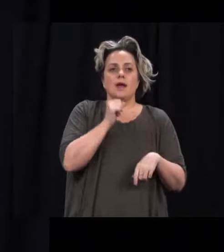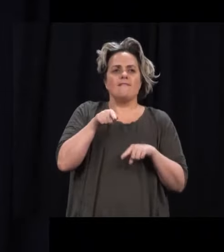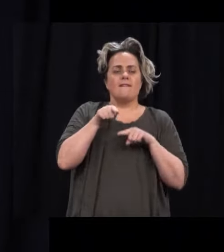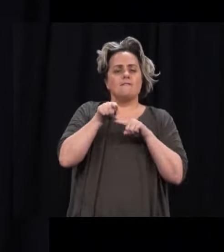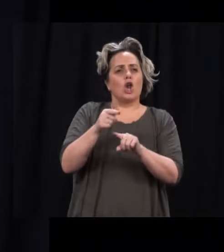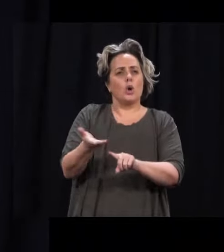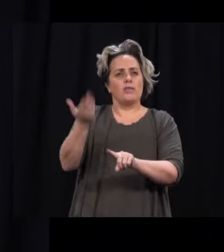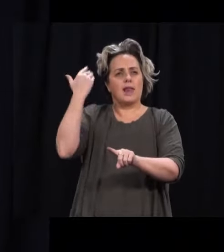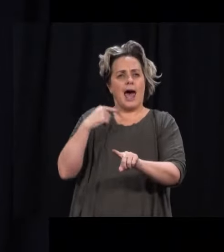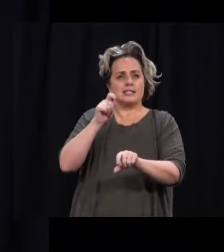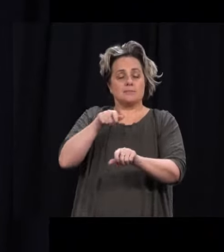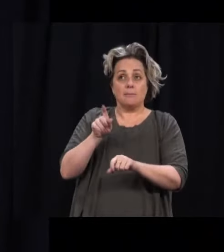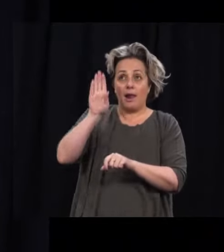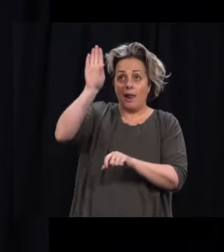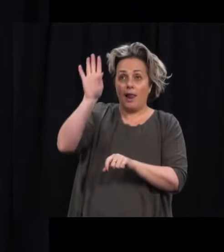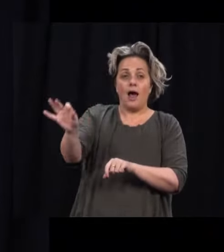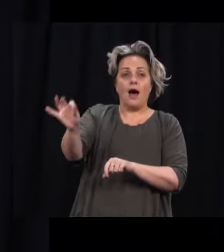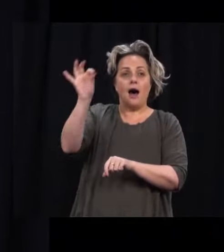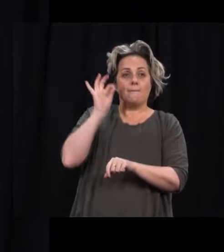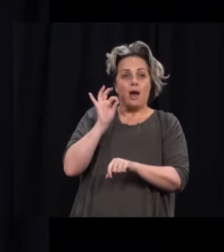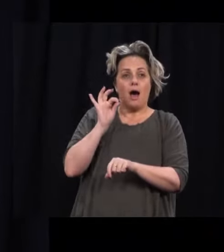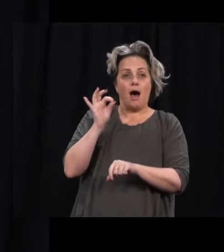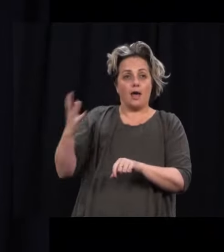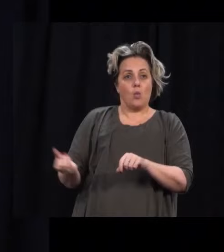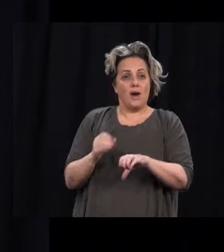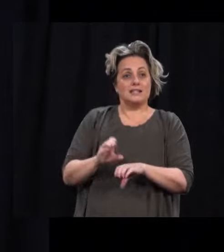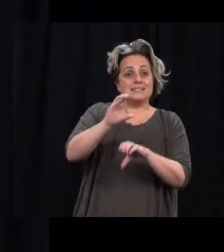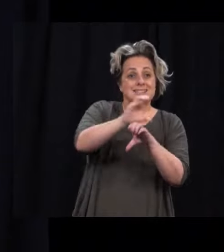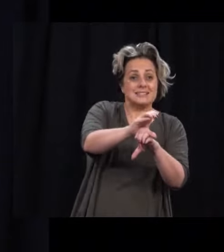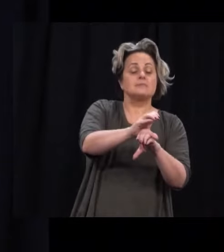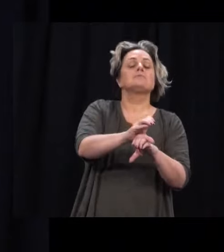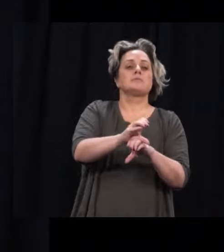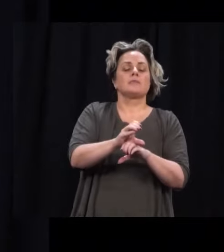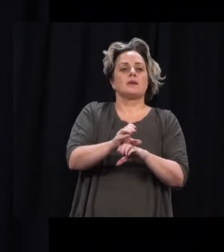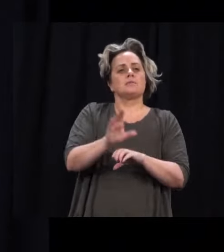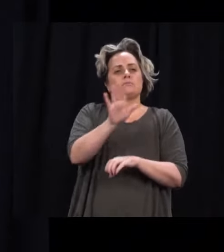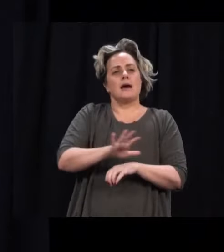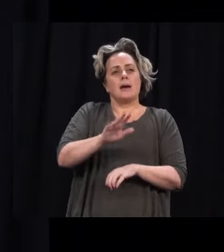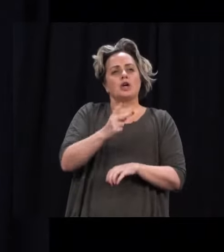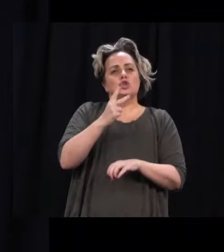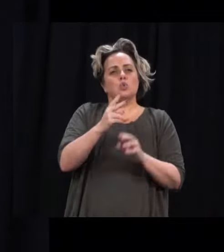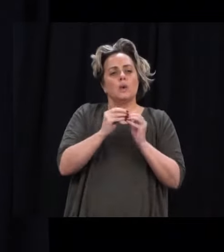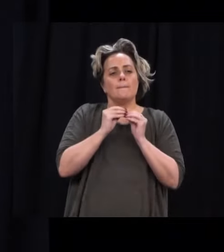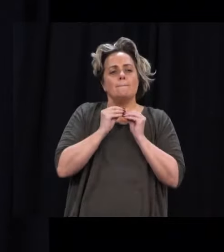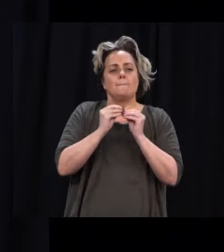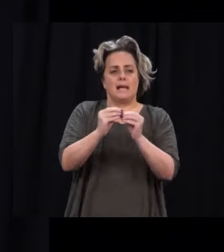I'm making. The estimate that we have in the Treasury is using the uptake of the